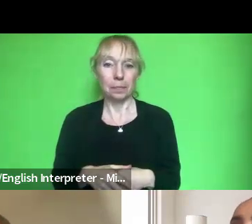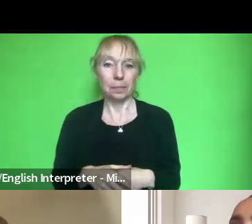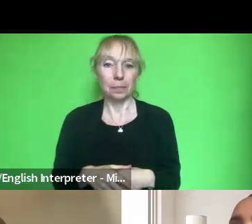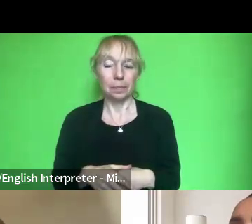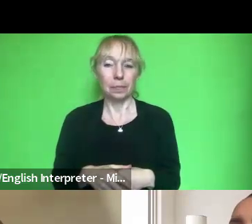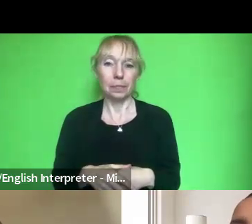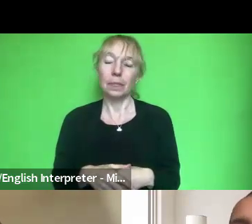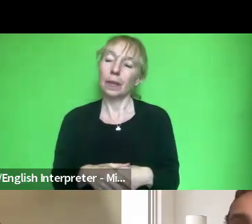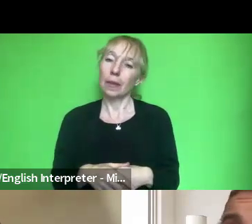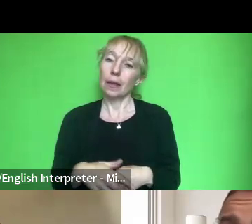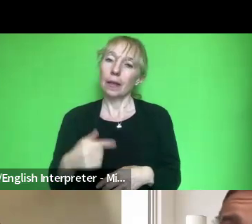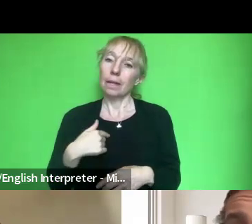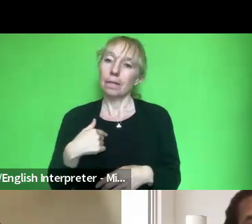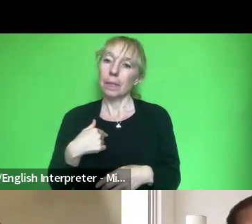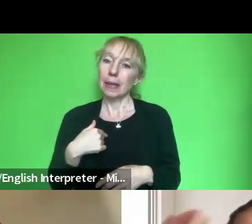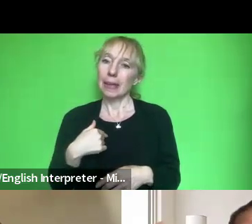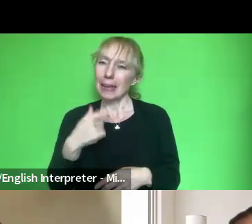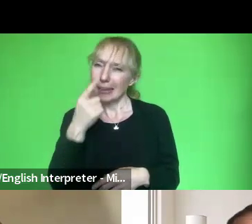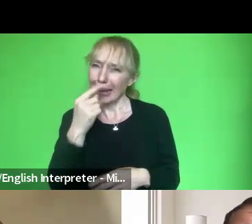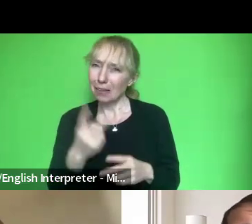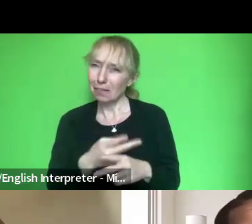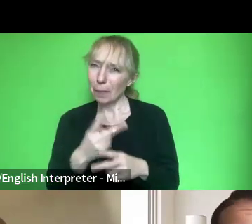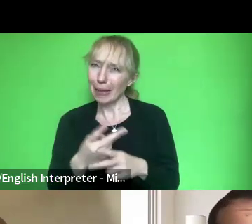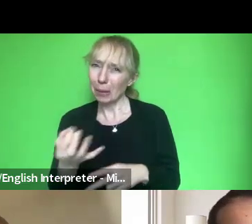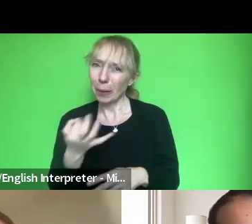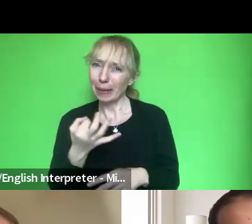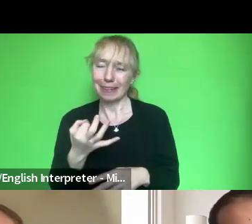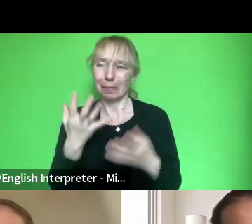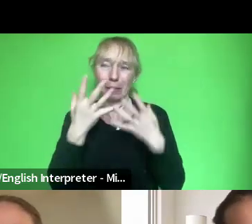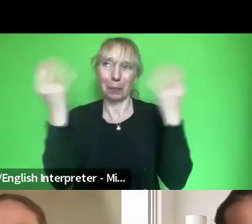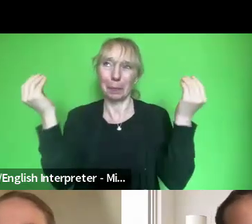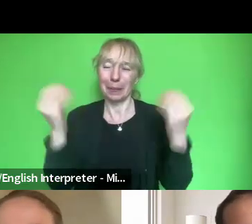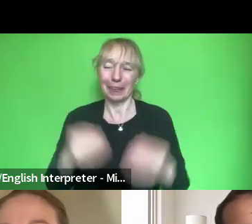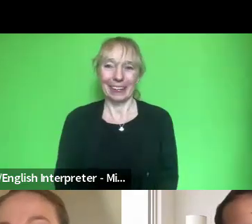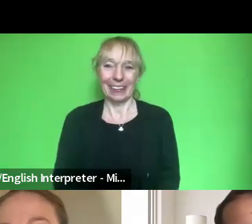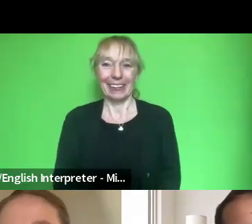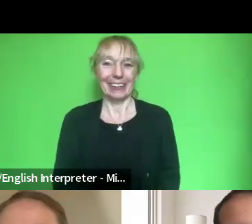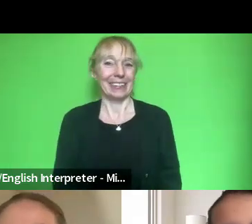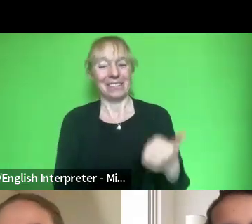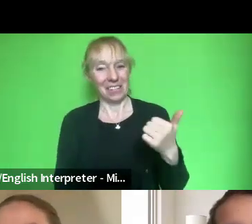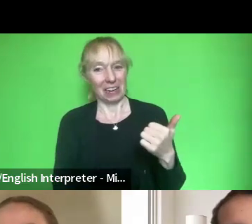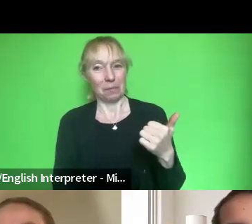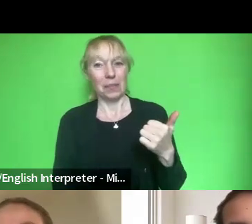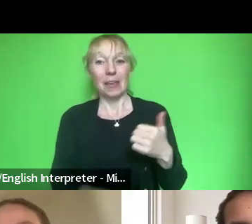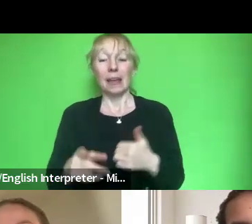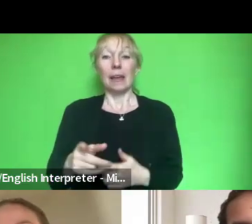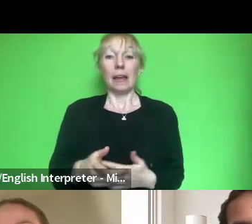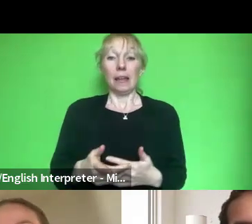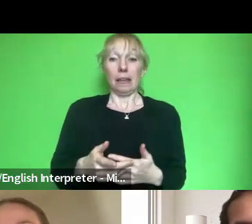Sophia: I would say Can you repeat the question again? It went out of my mind just now. Amelia: Don't worry. That if you have lived